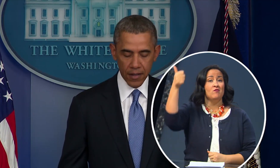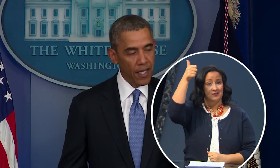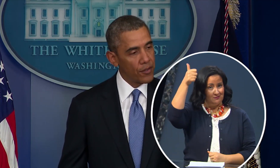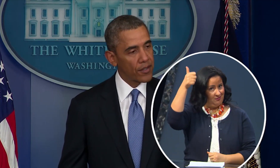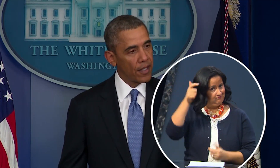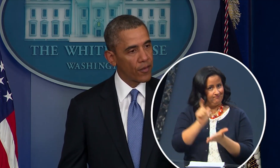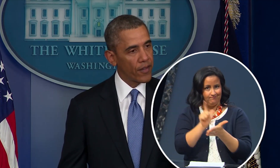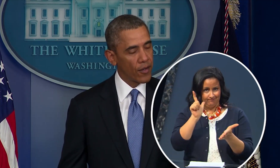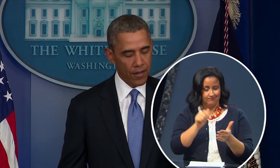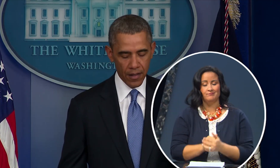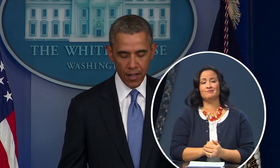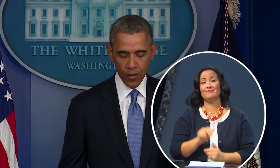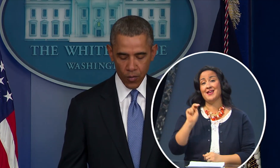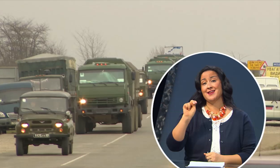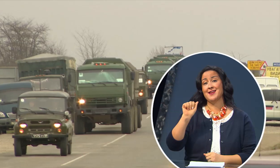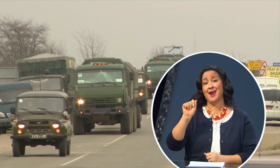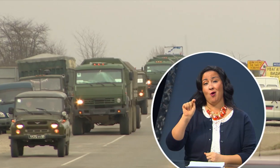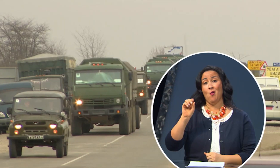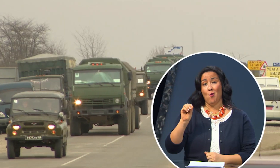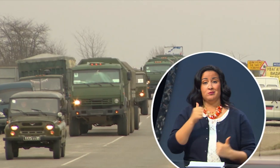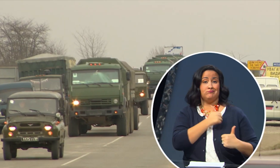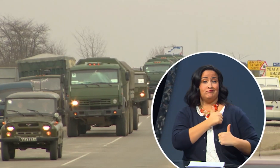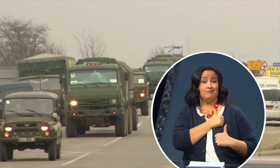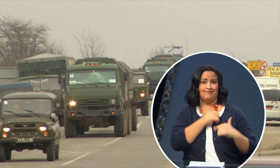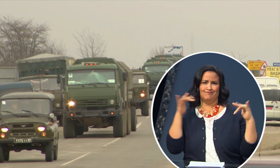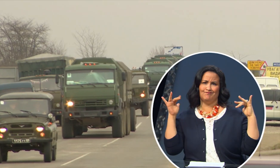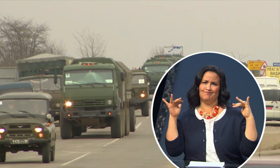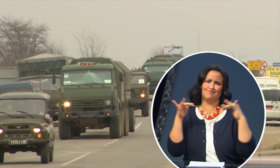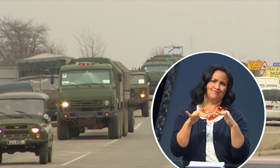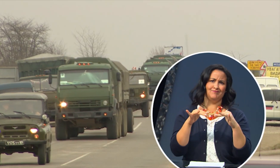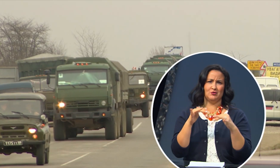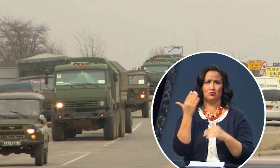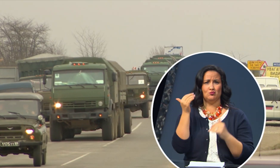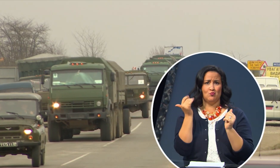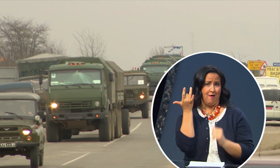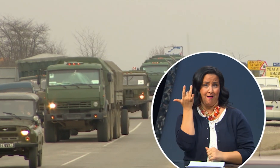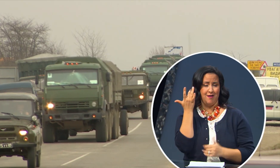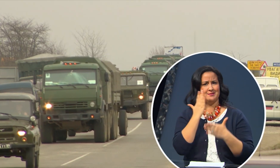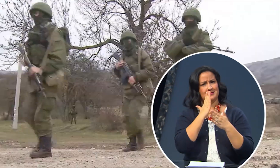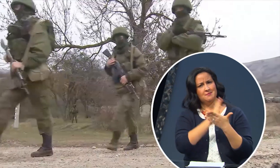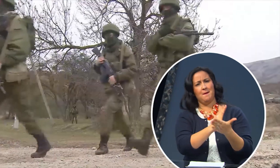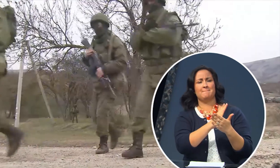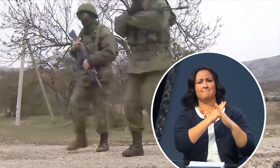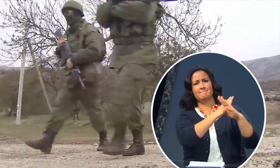OTHER HIGH RANKING OFFICIALS. NATO TROOPS ARE BEING DISPATCHED IN ORDER TO STOP THE